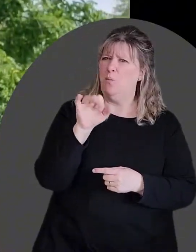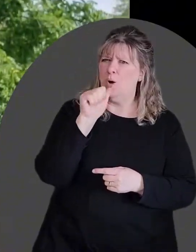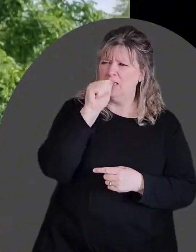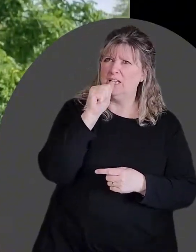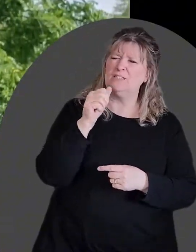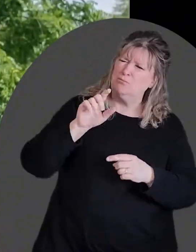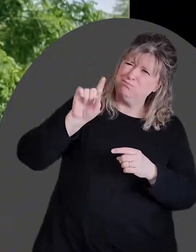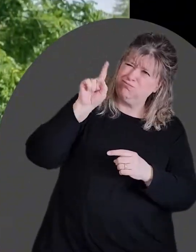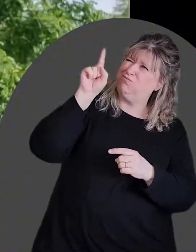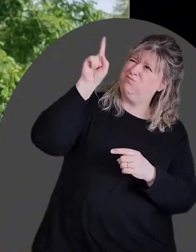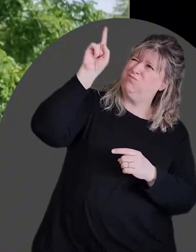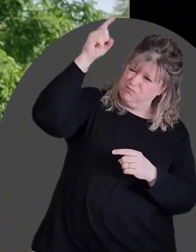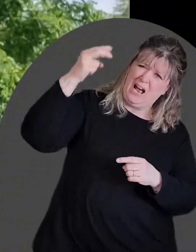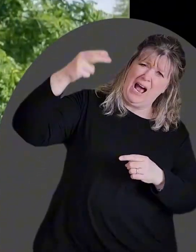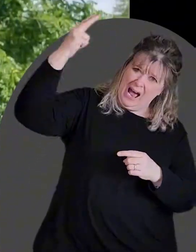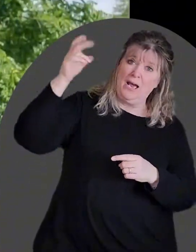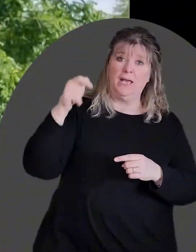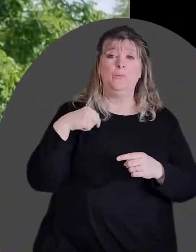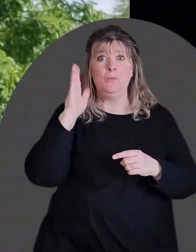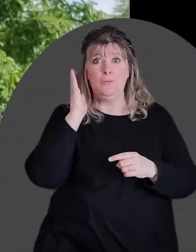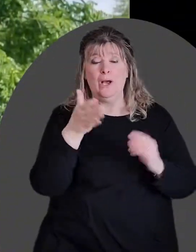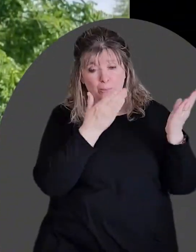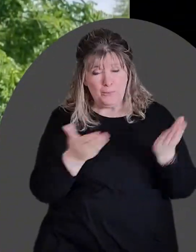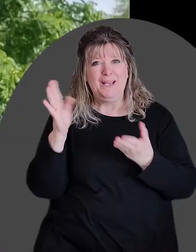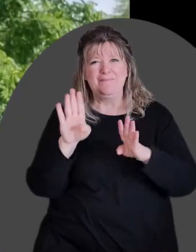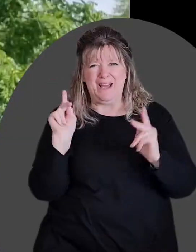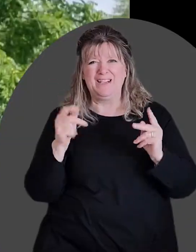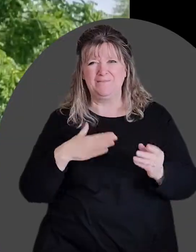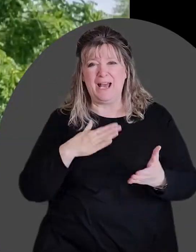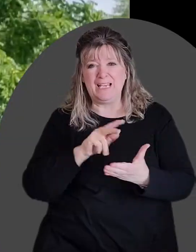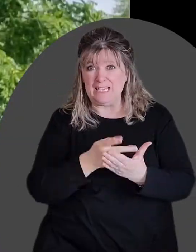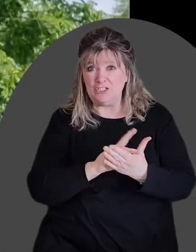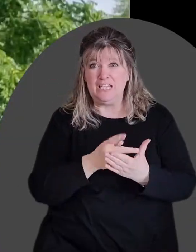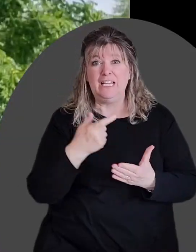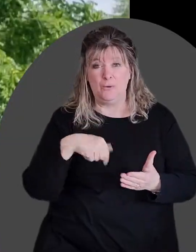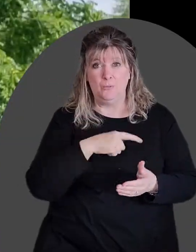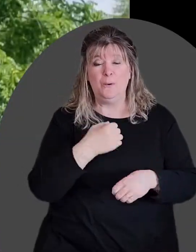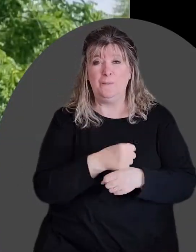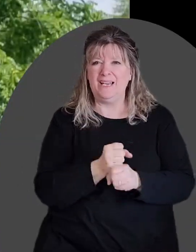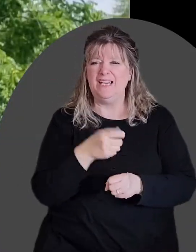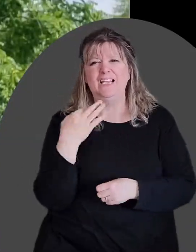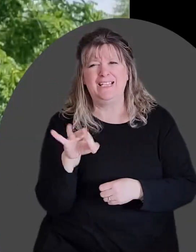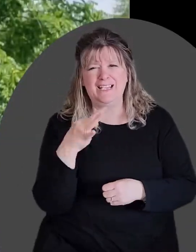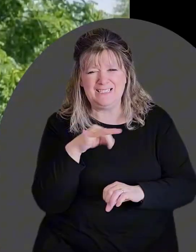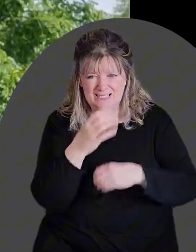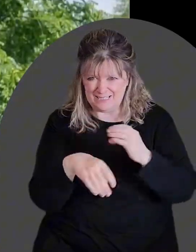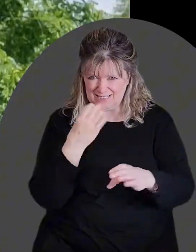and we're gonna be taking those black walnuts back to my kitchen and we're gonna be making a 19th century